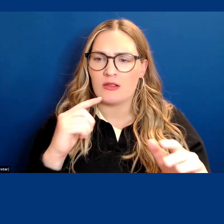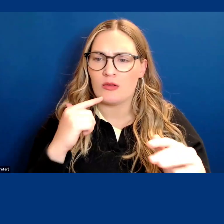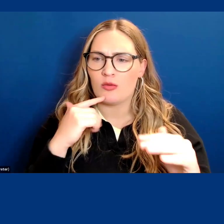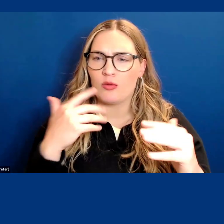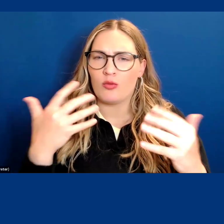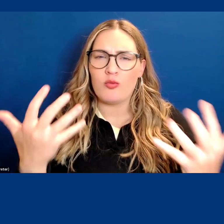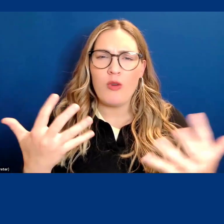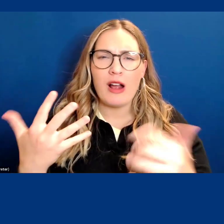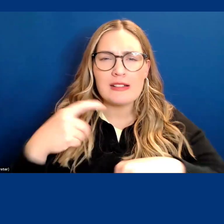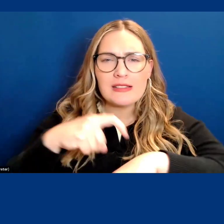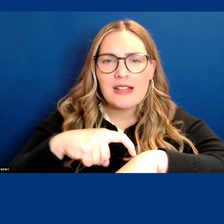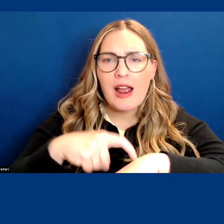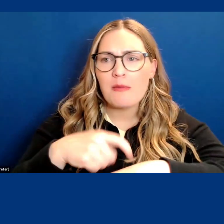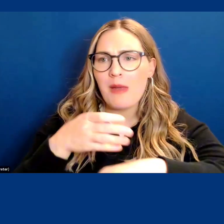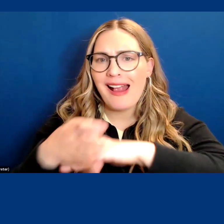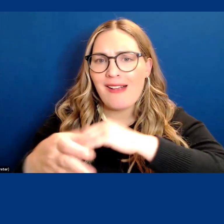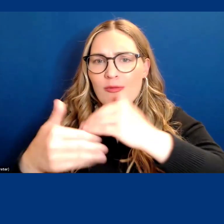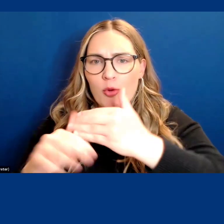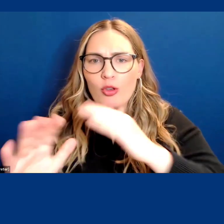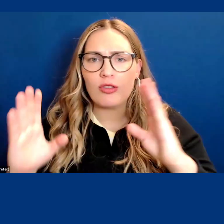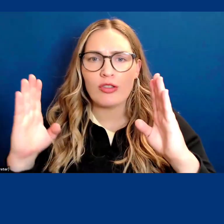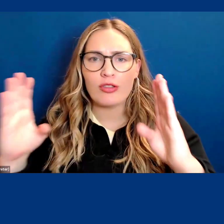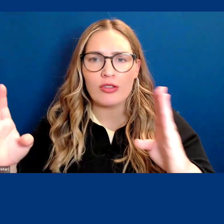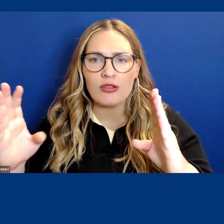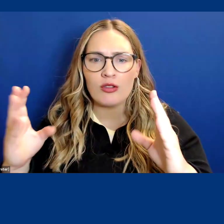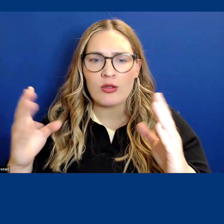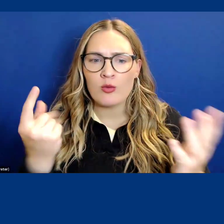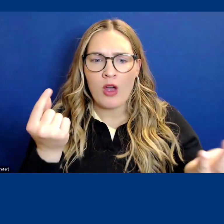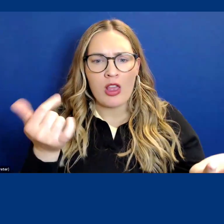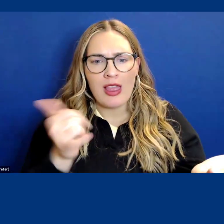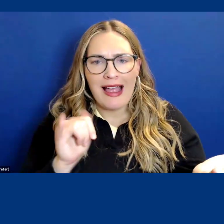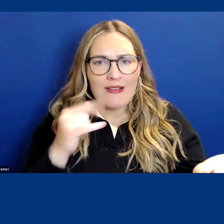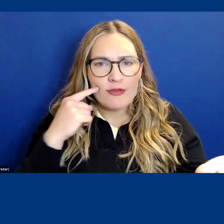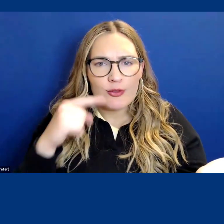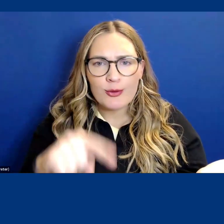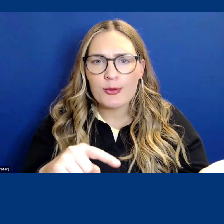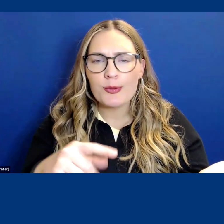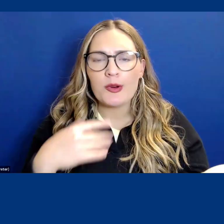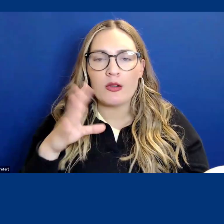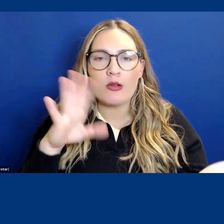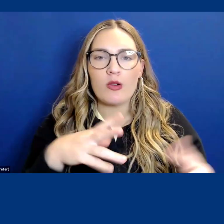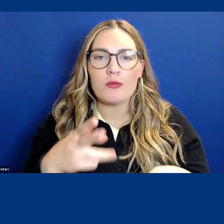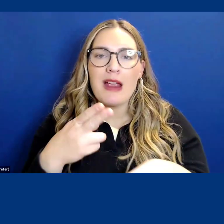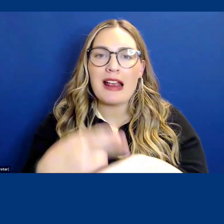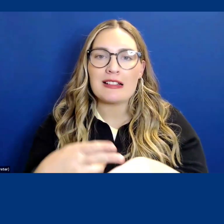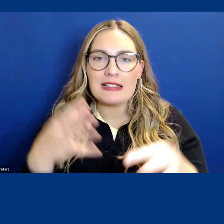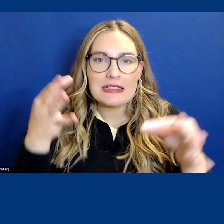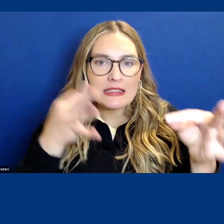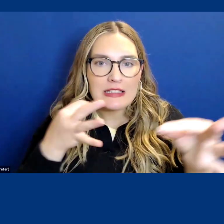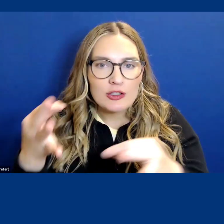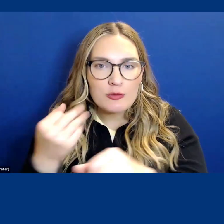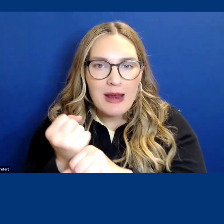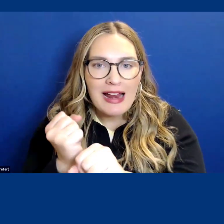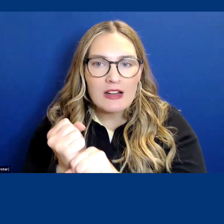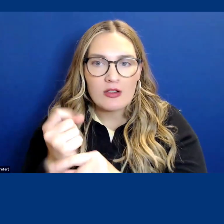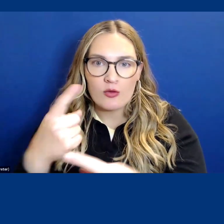birth and once you got home was like for you. I know you mentioned decision -making around breastfeeding.